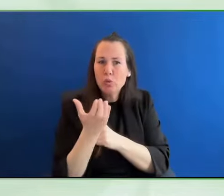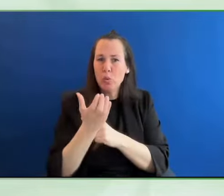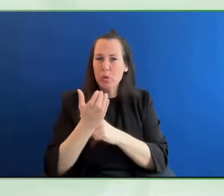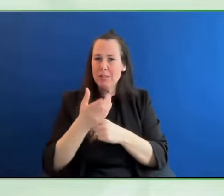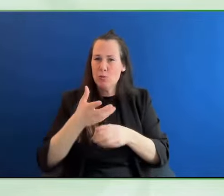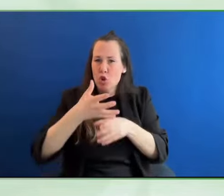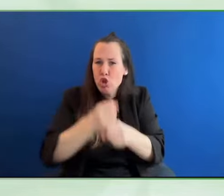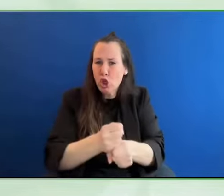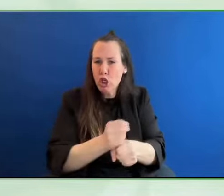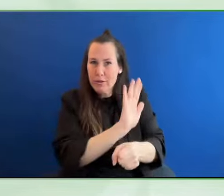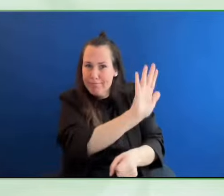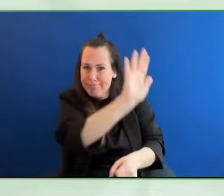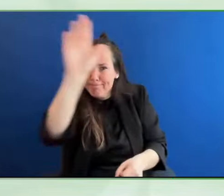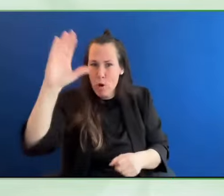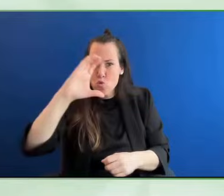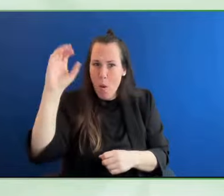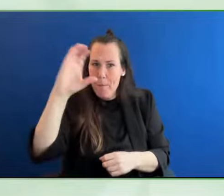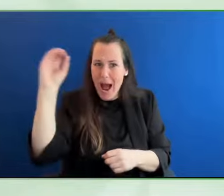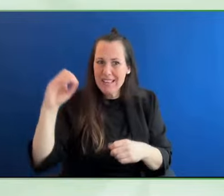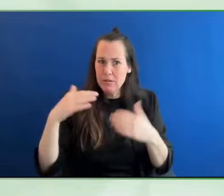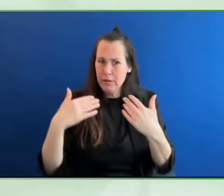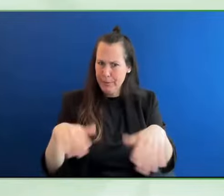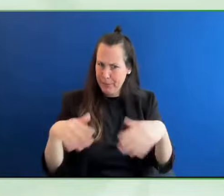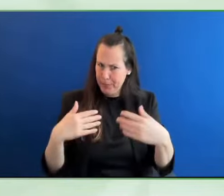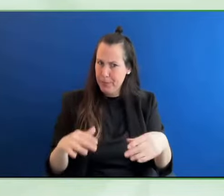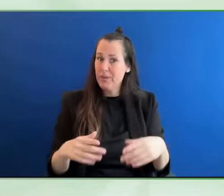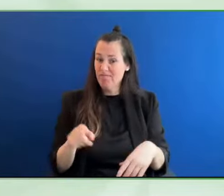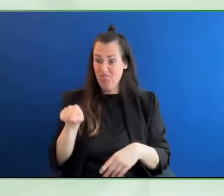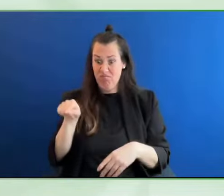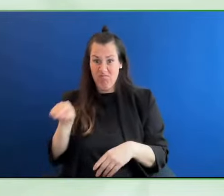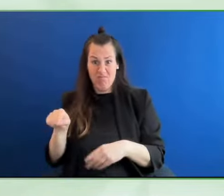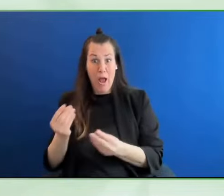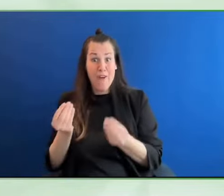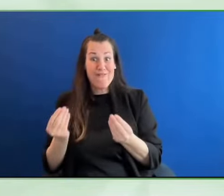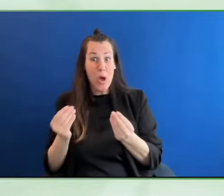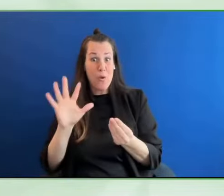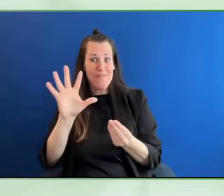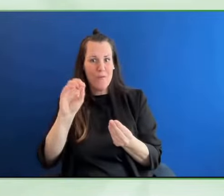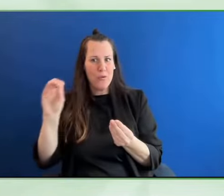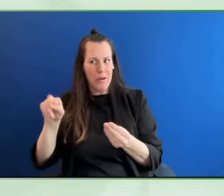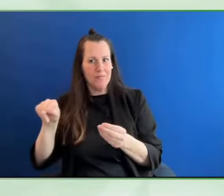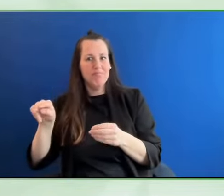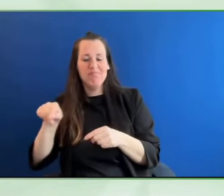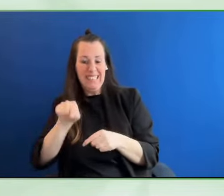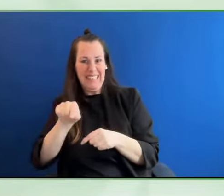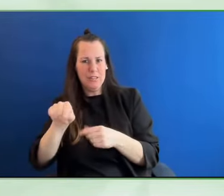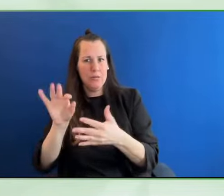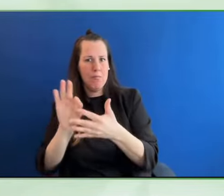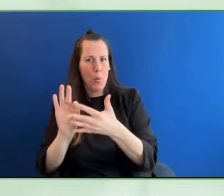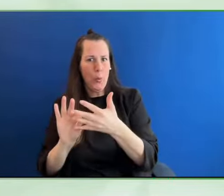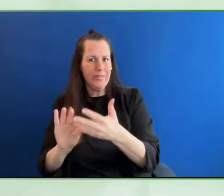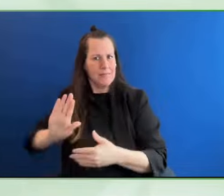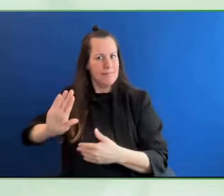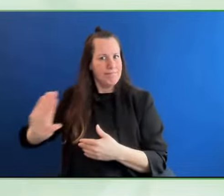laid out, the right governance, the right resourcing allocated these activities.